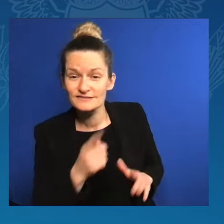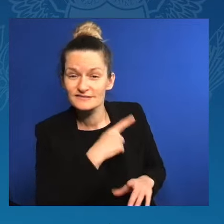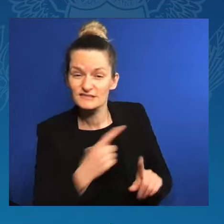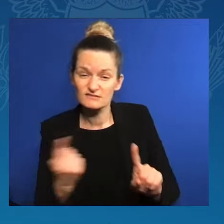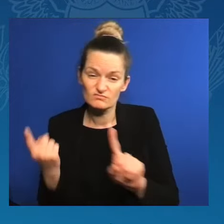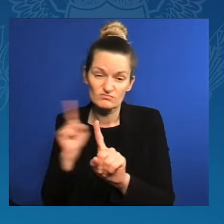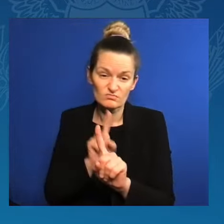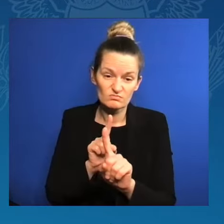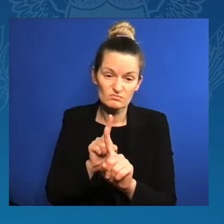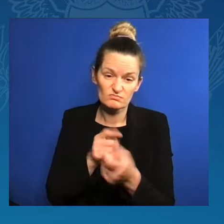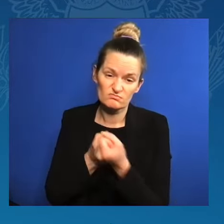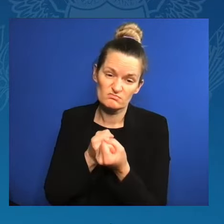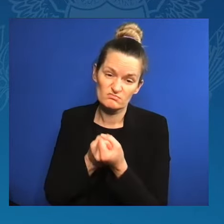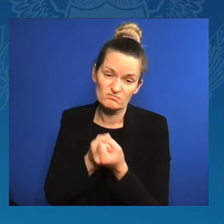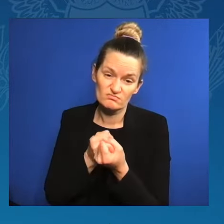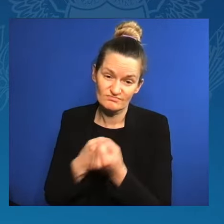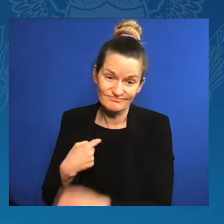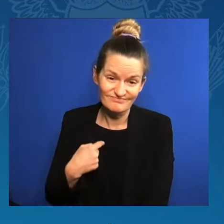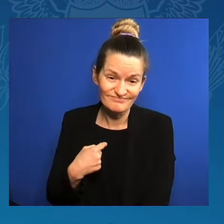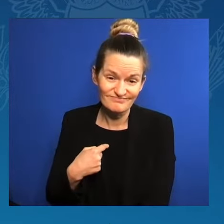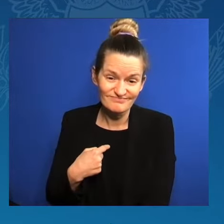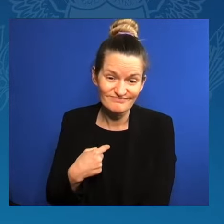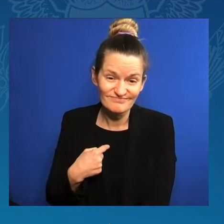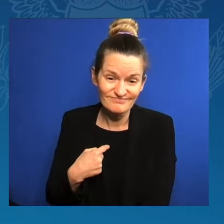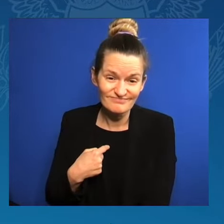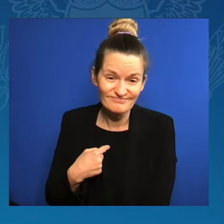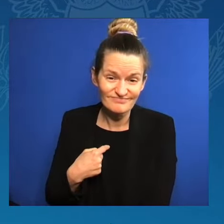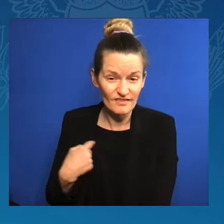The majority of Americans, I do believe,